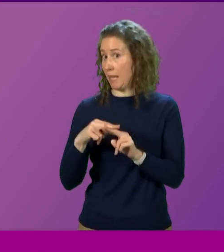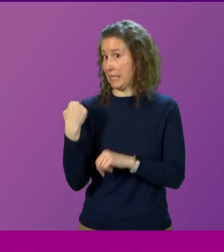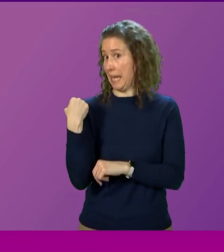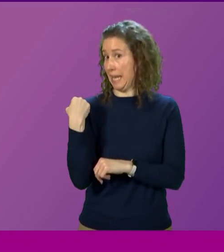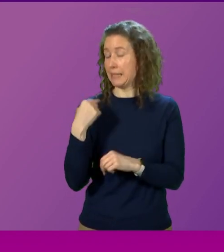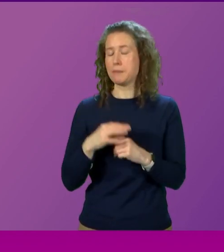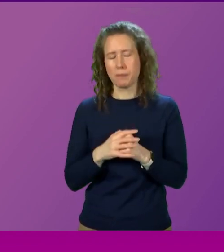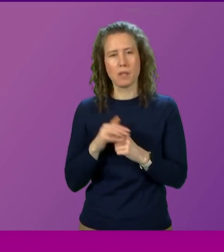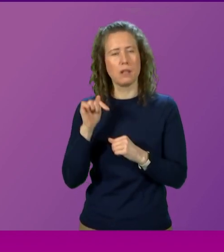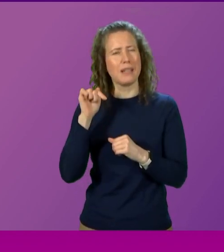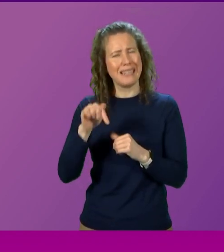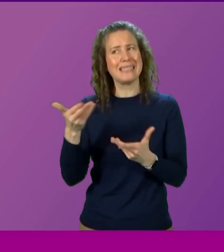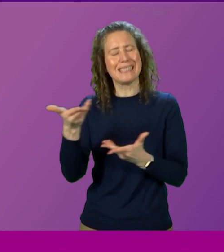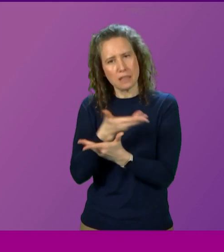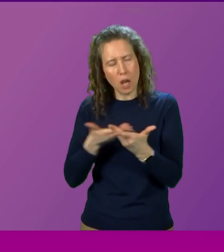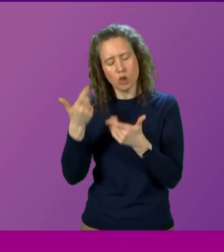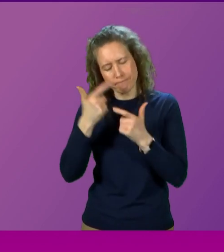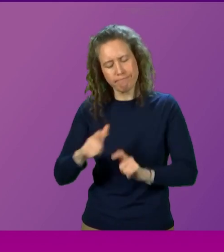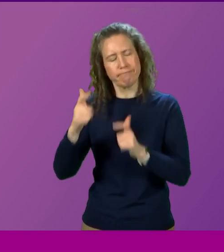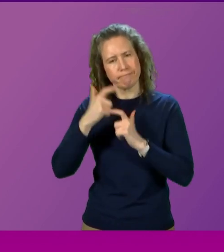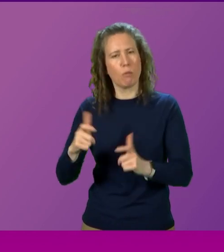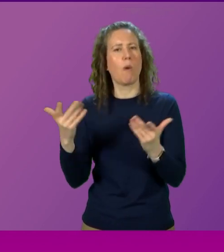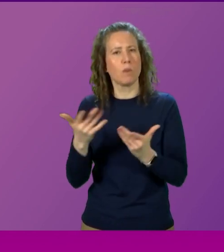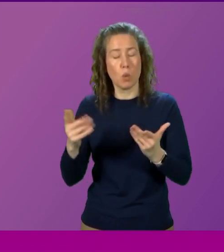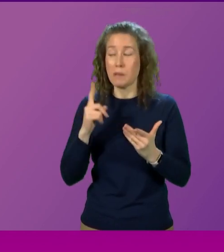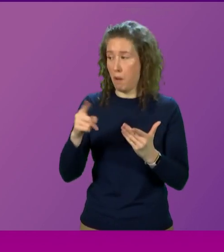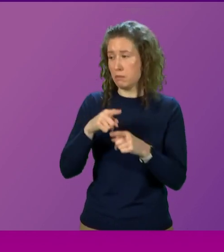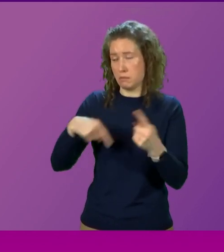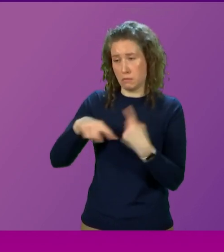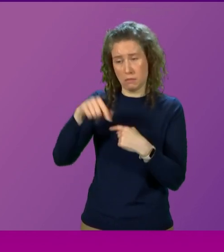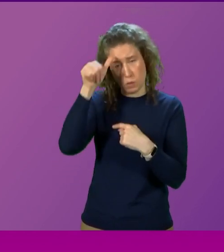Those discussions are on-going, although the chamber will be aware that only the Convention